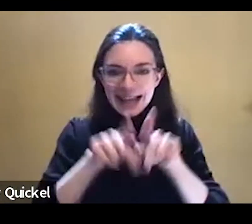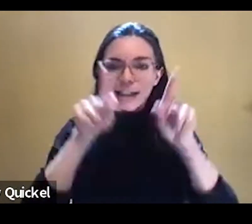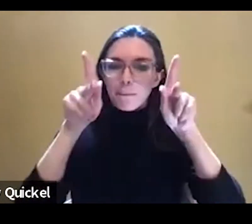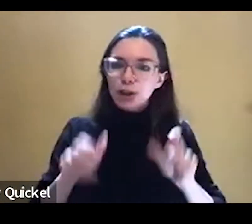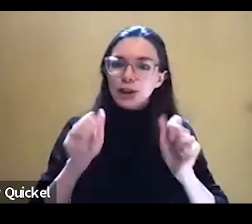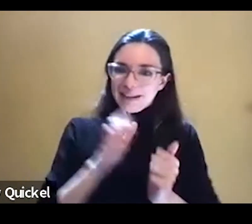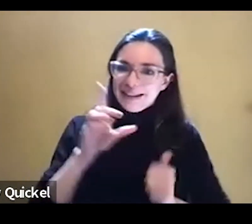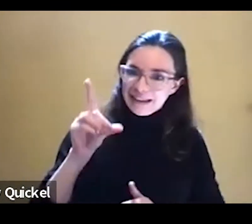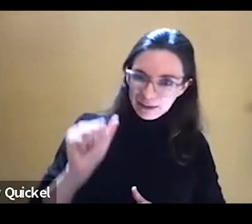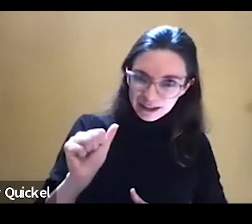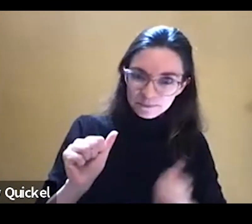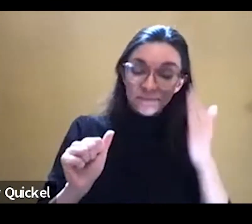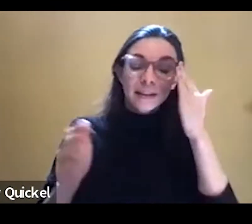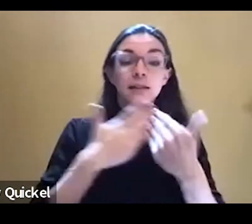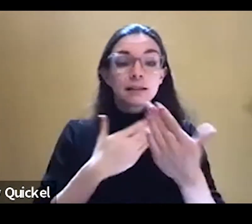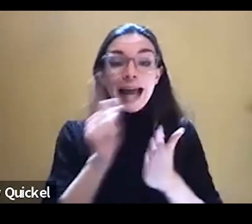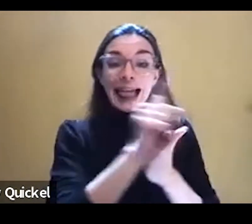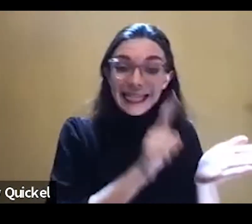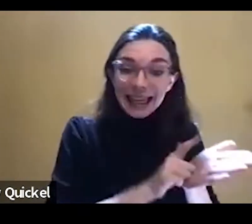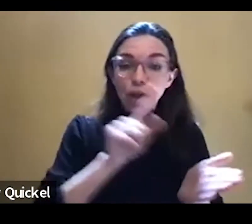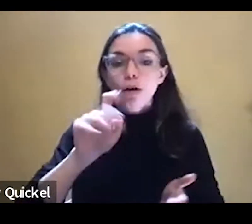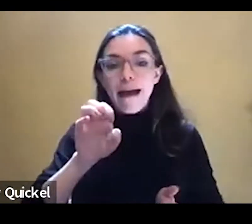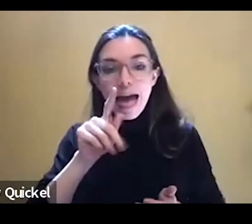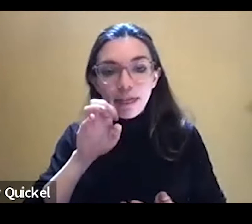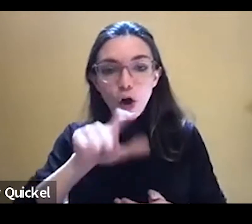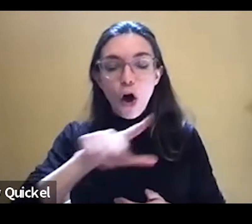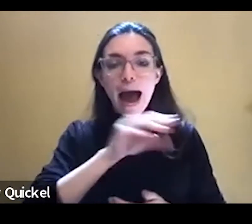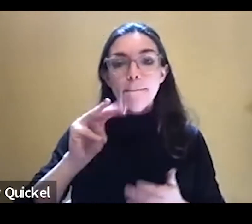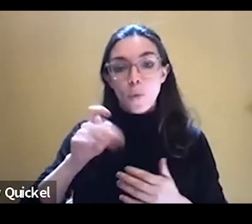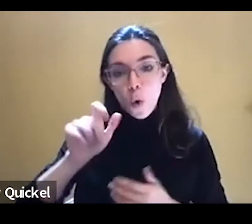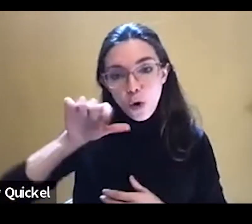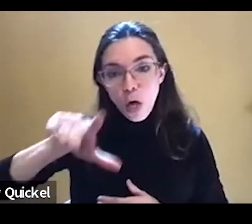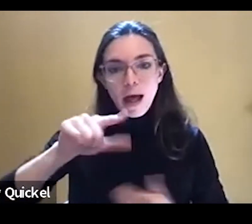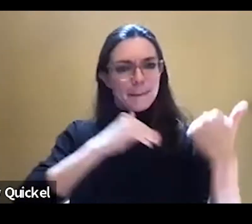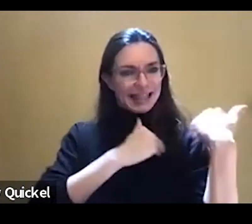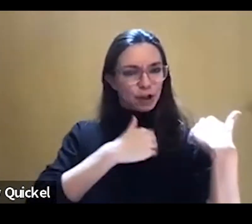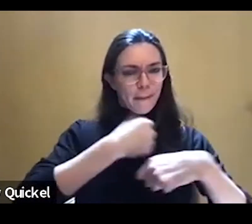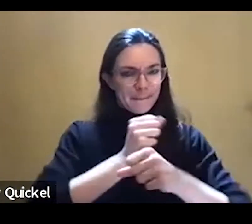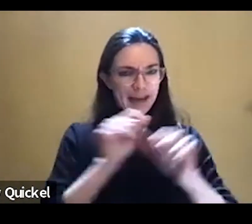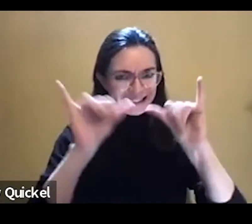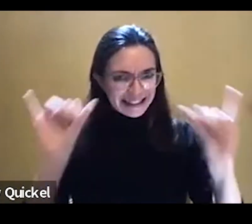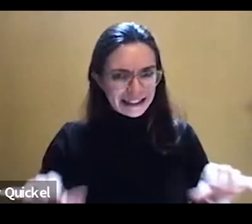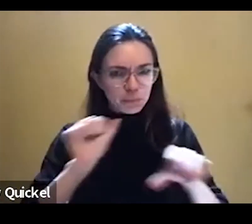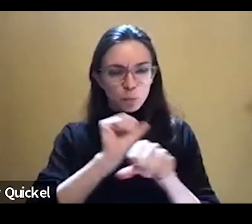disabilities. Despite the legal, ethical, and moral obligation to make these systems work equally and fairly for people with